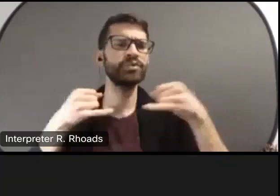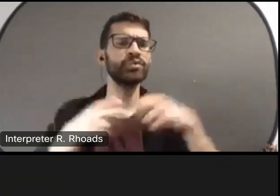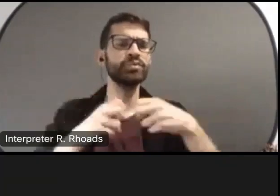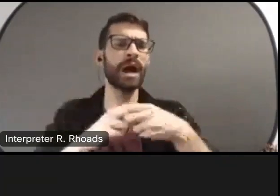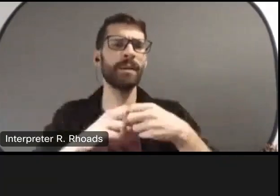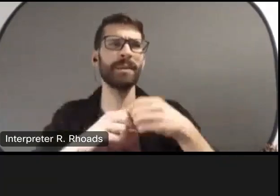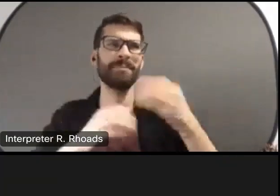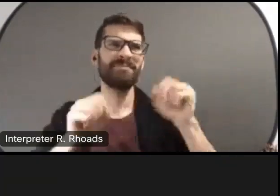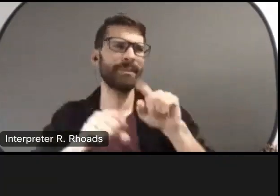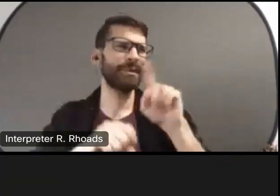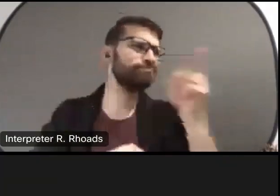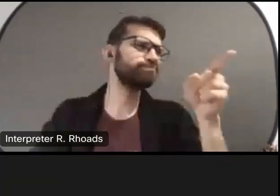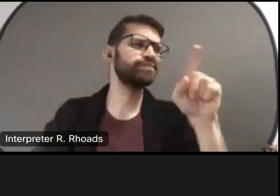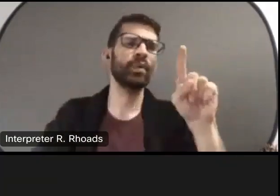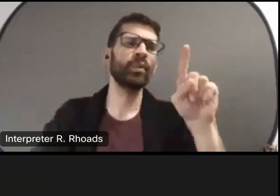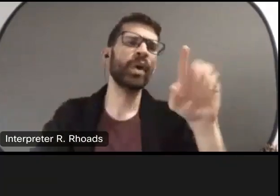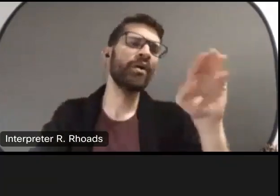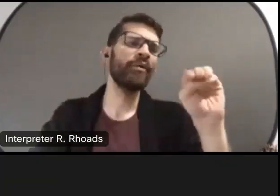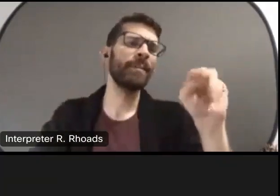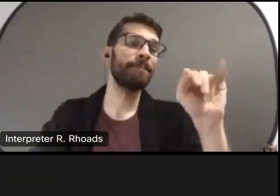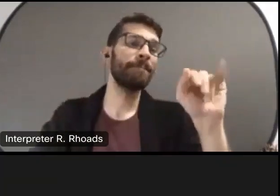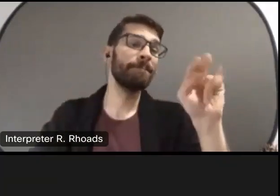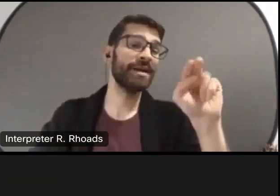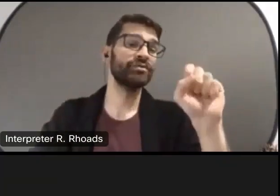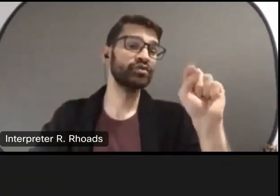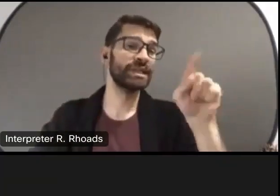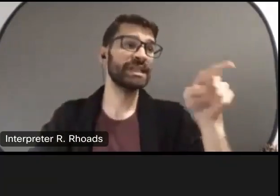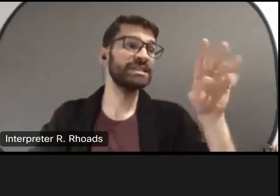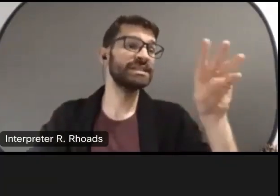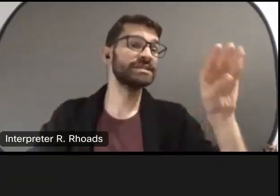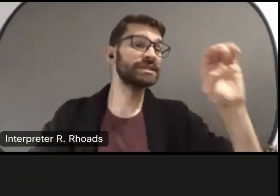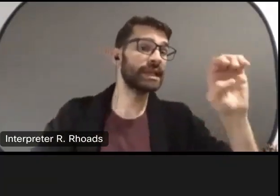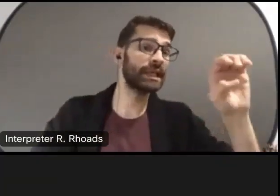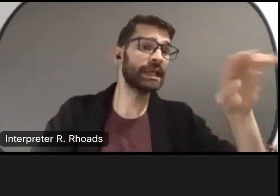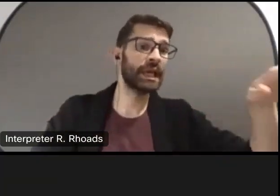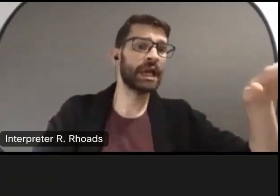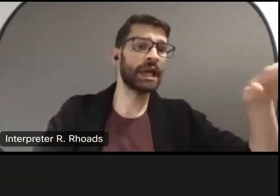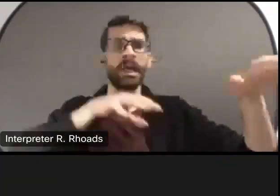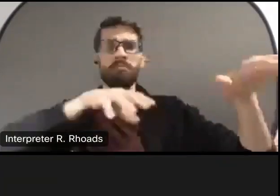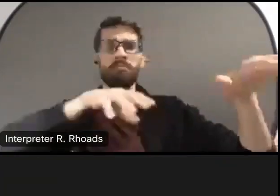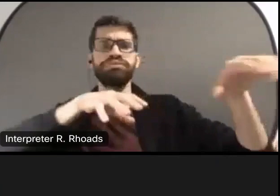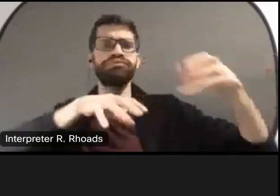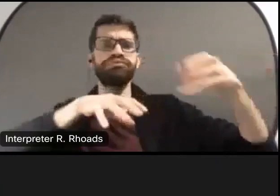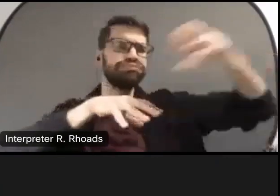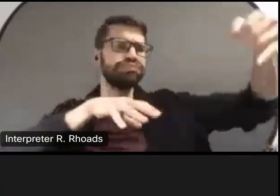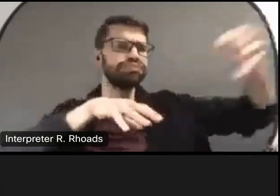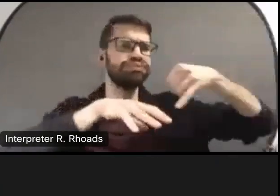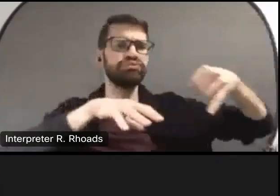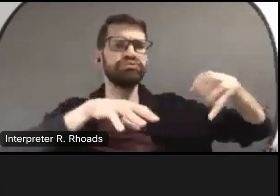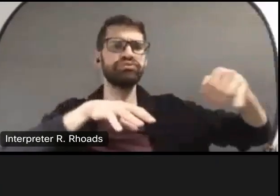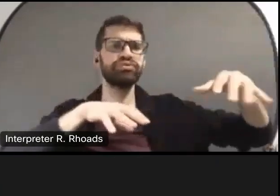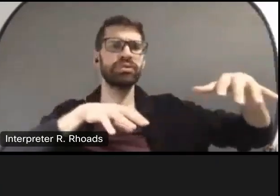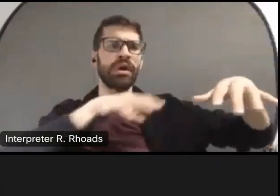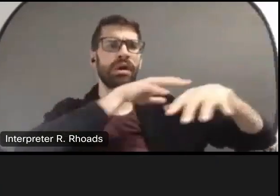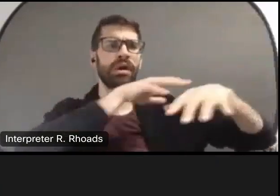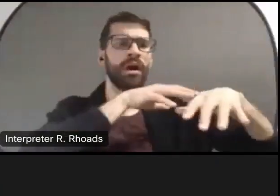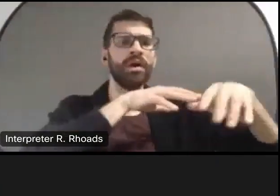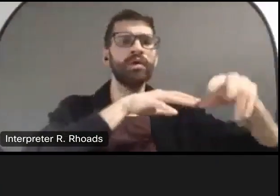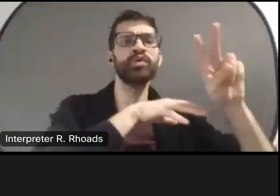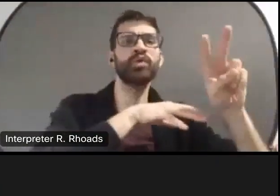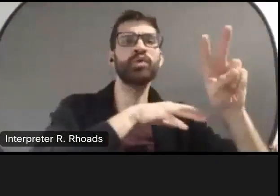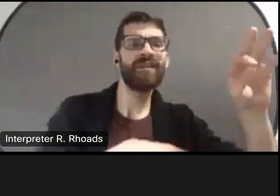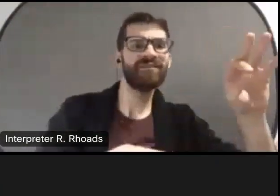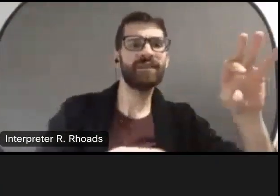Street that was in 6E and after the redistricting 100 Main Street is now in 2F, it will transition